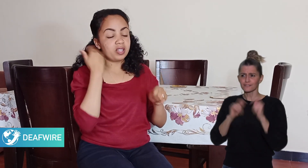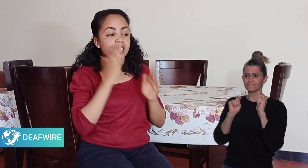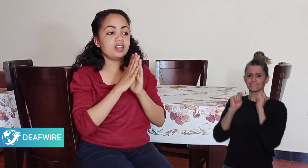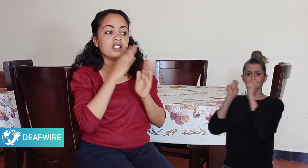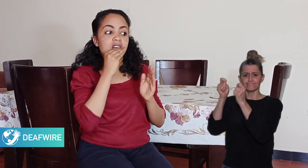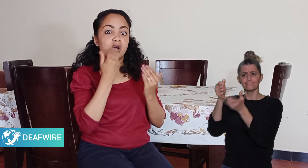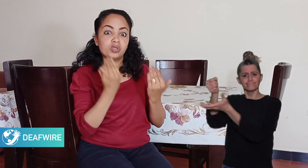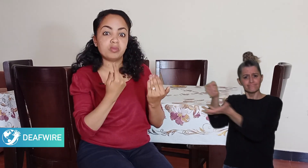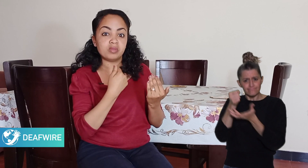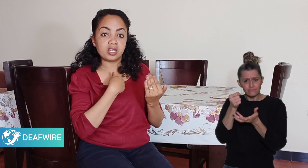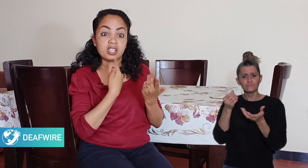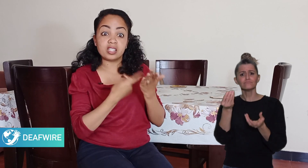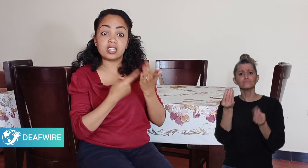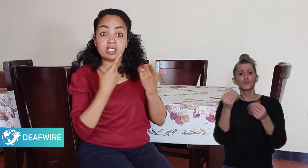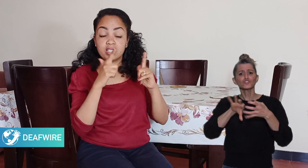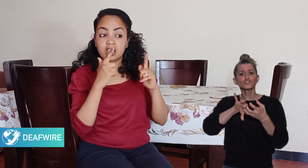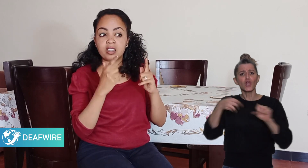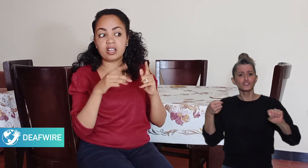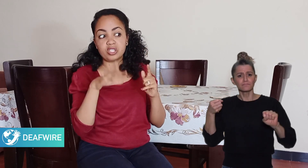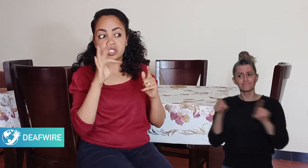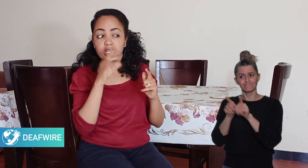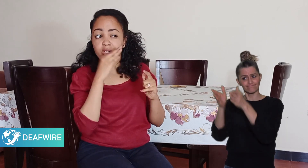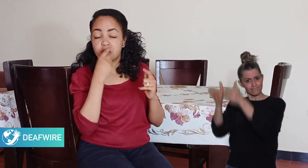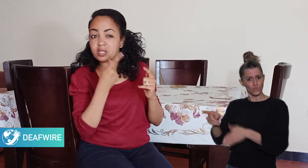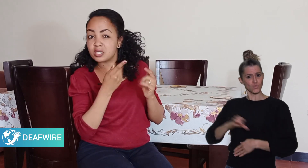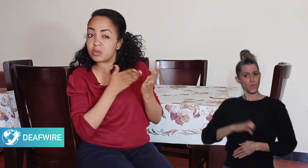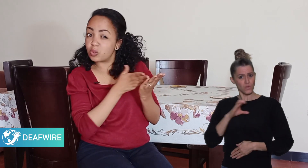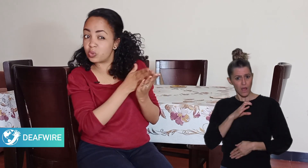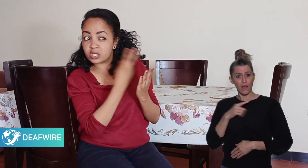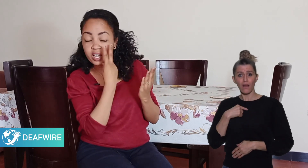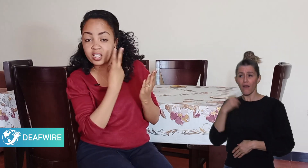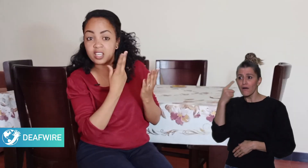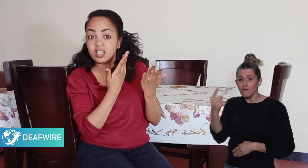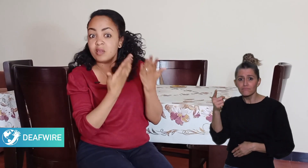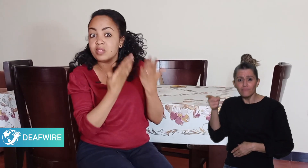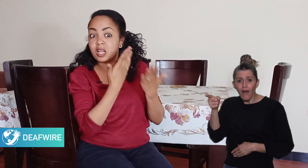a scholarship as a CODA. Watching him do this made me believe